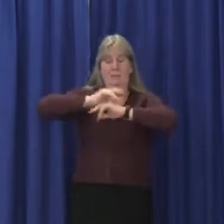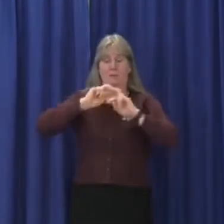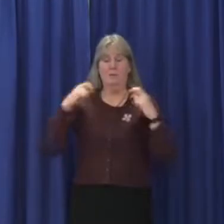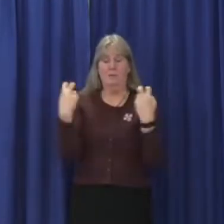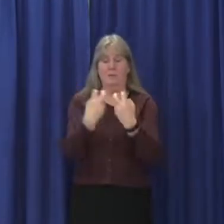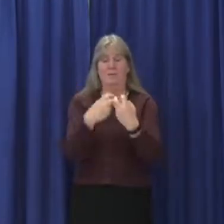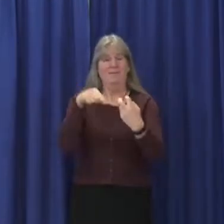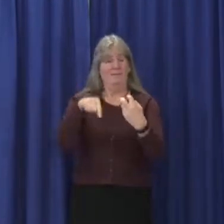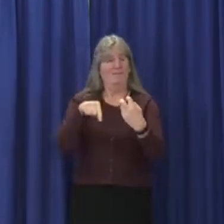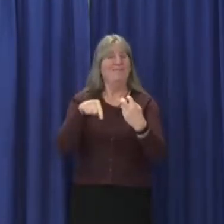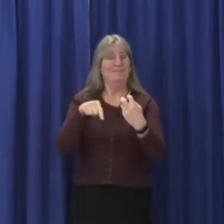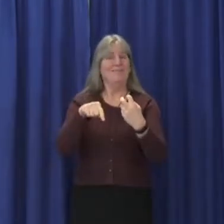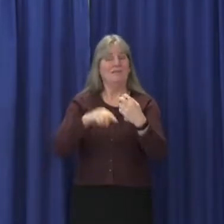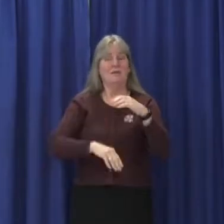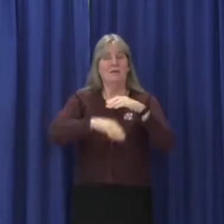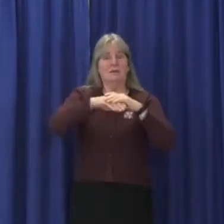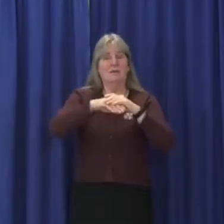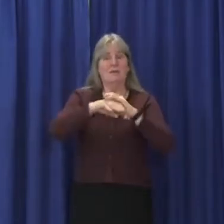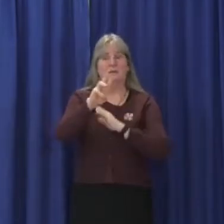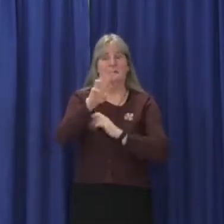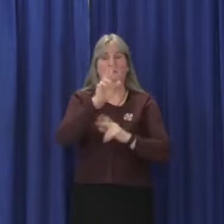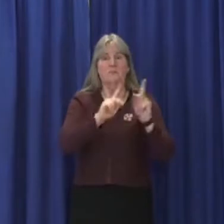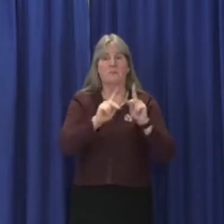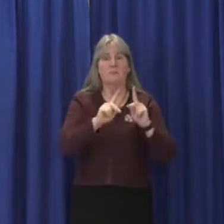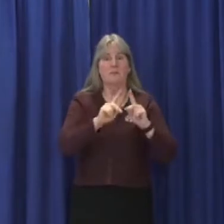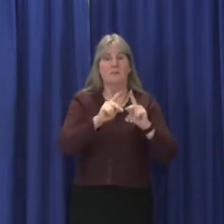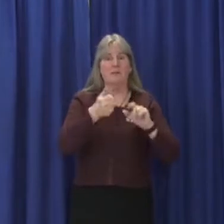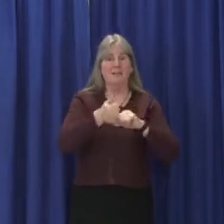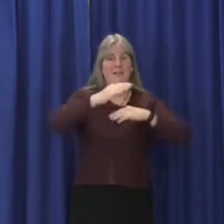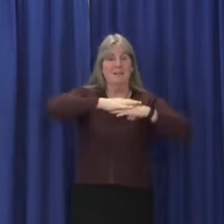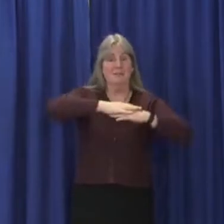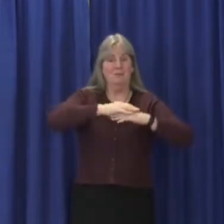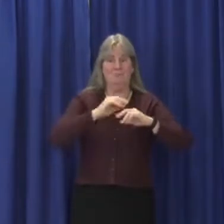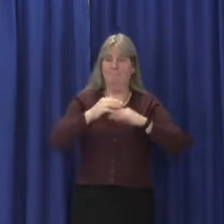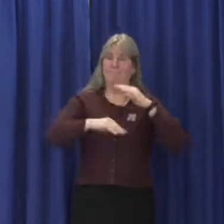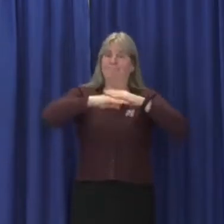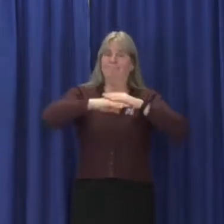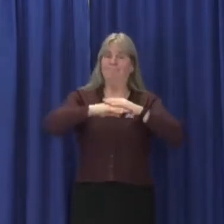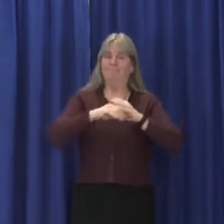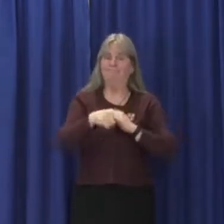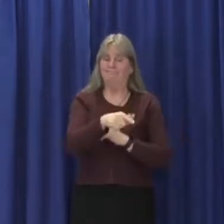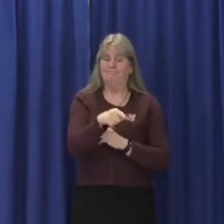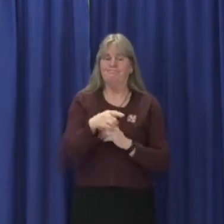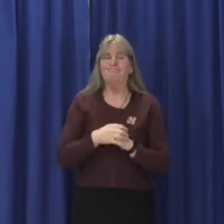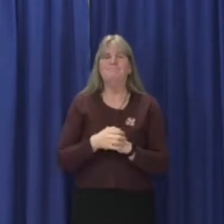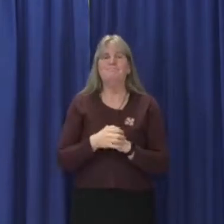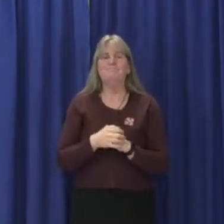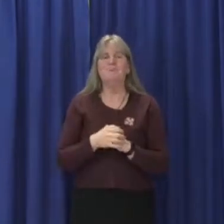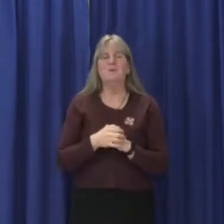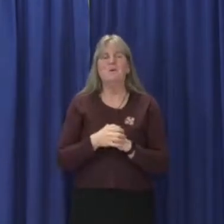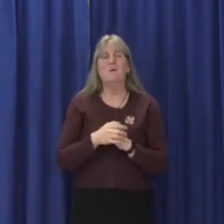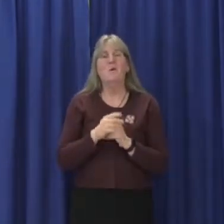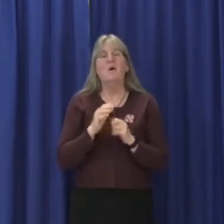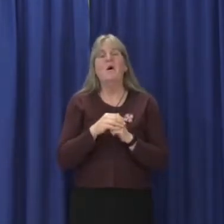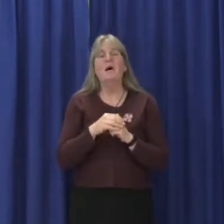which are still limited to six people per table as well. Postponing all indoor